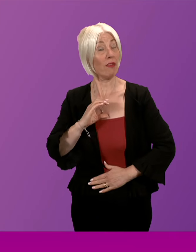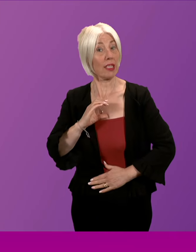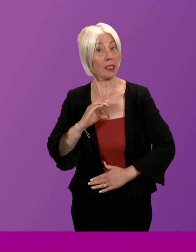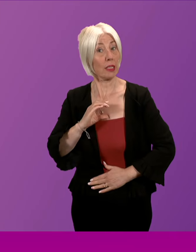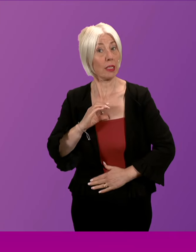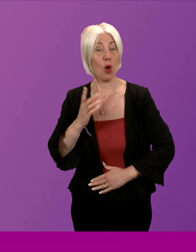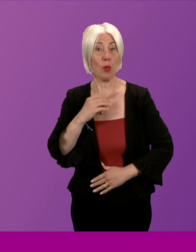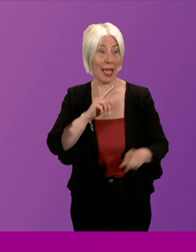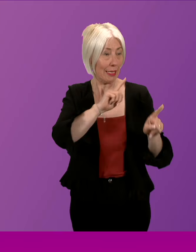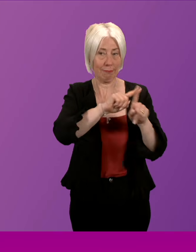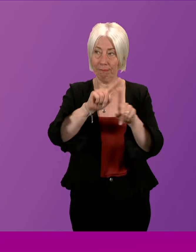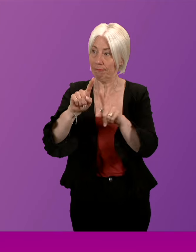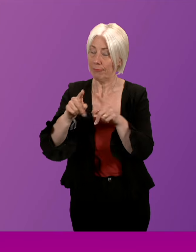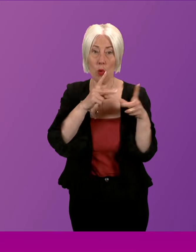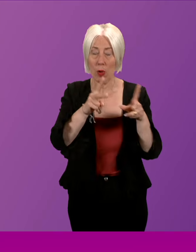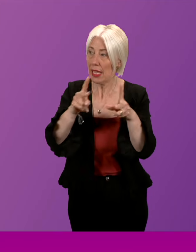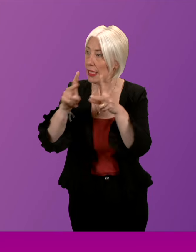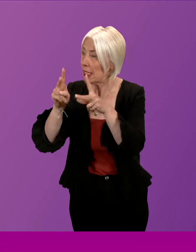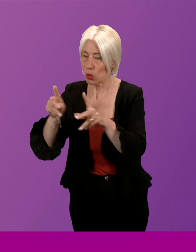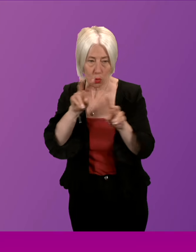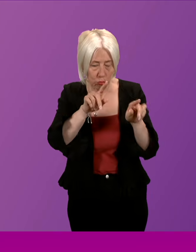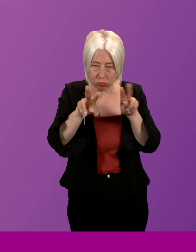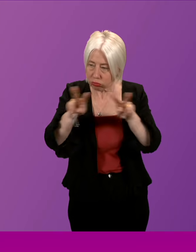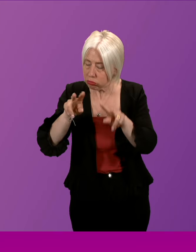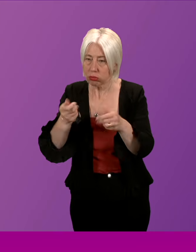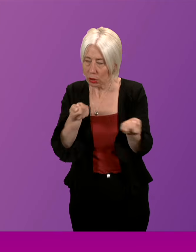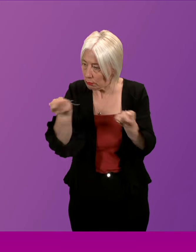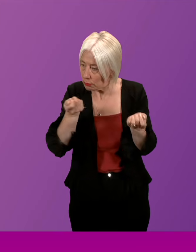have a range of appropriate measures in place, but we must constantly keep those under review.